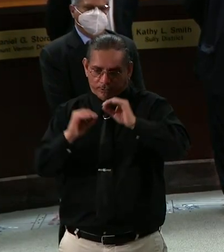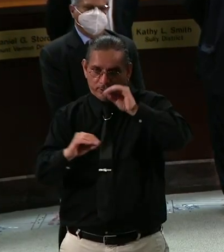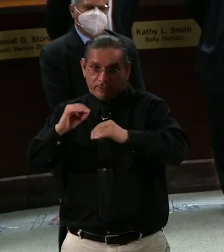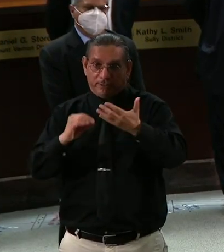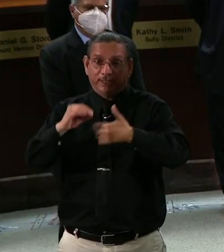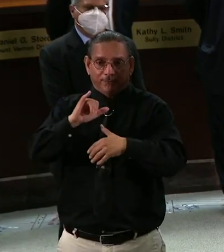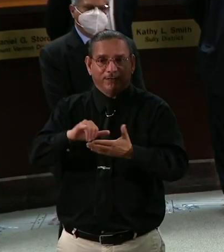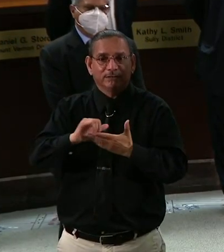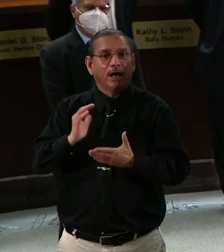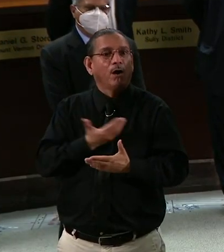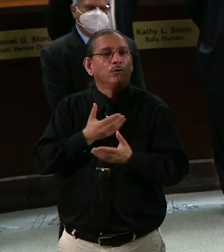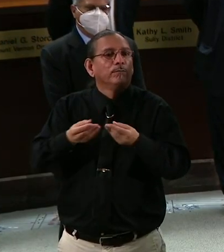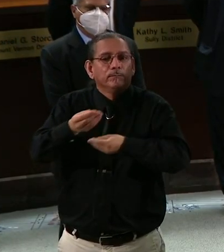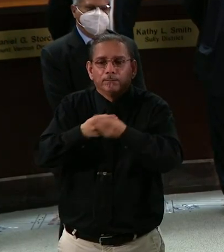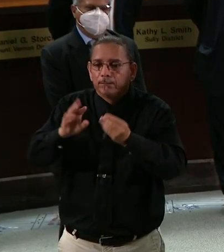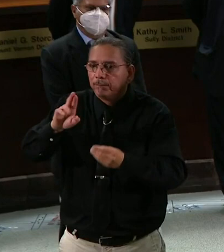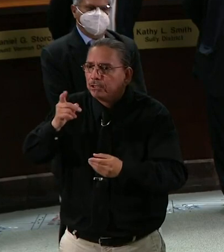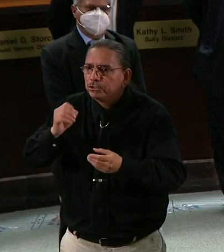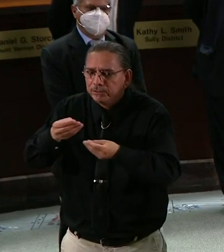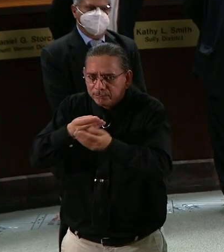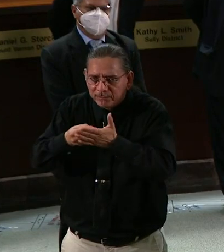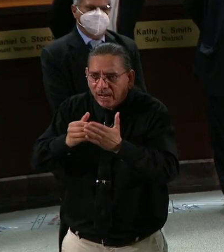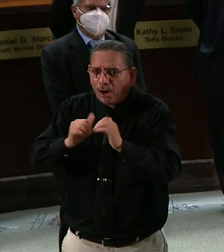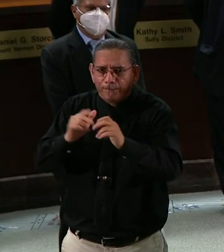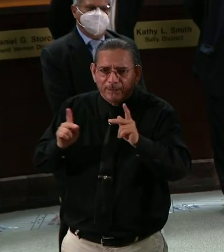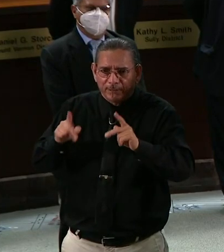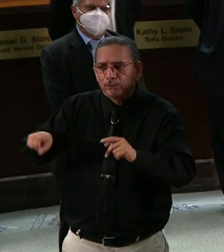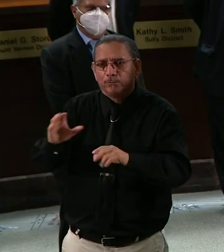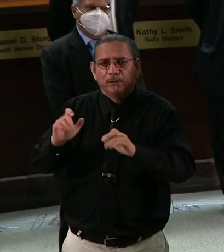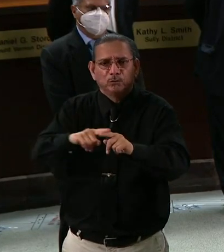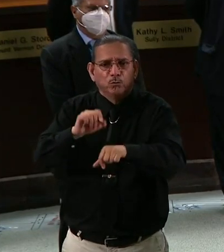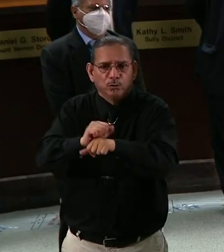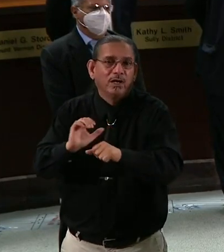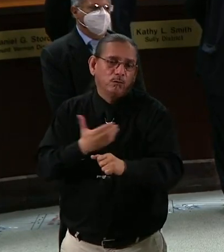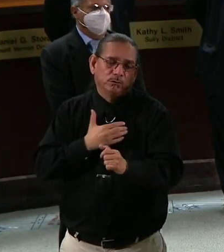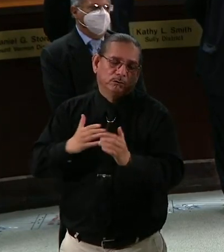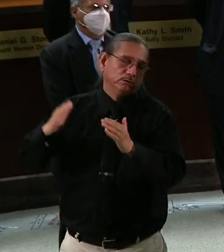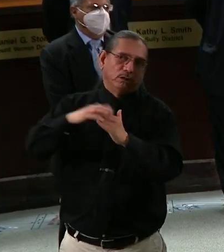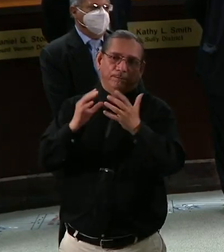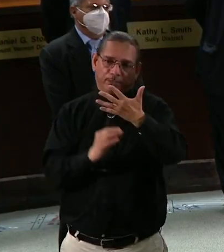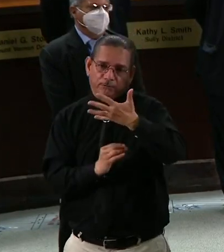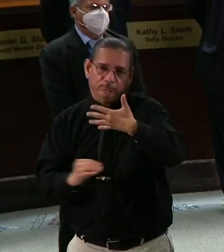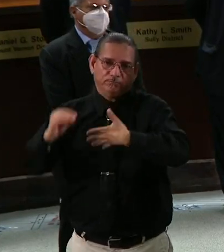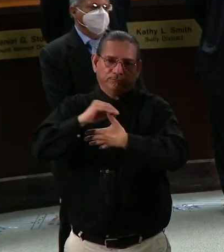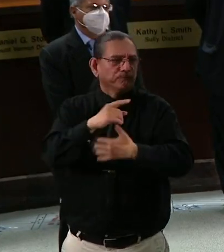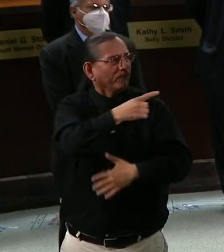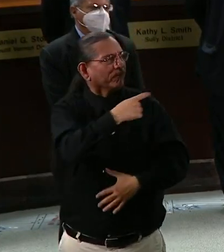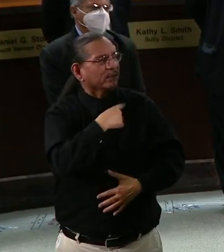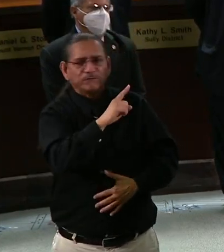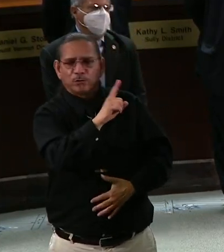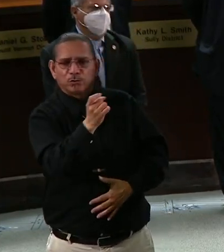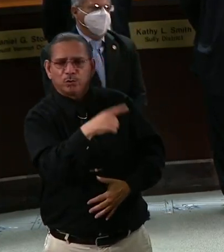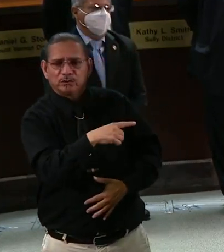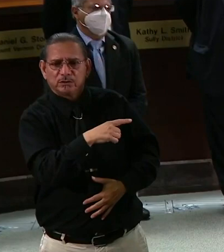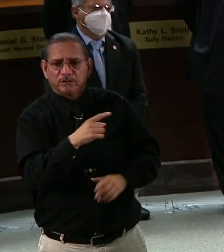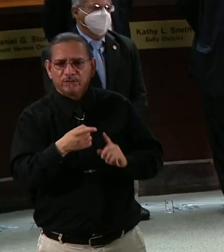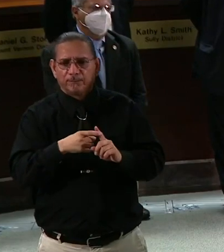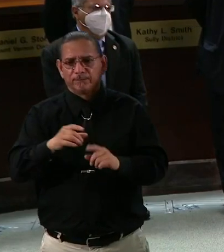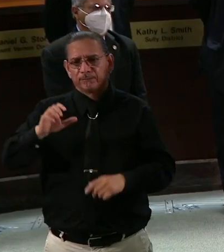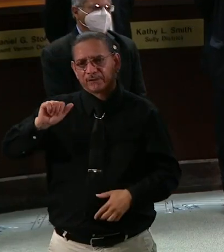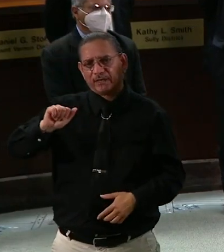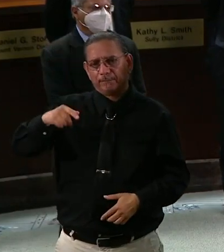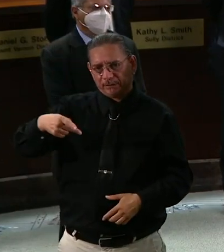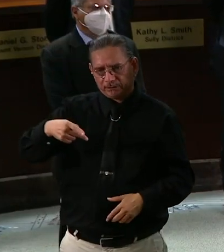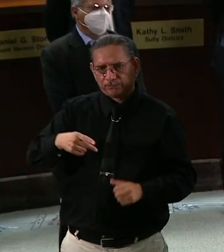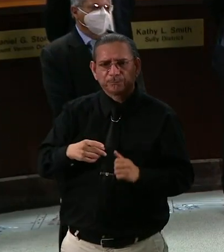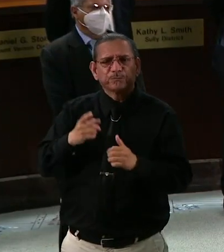REPORT BUT THE BIG PAPA'S WITH.